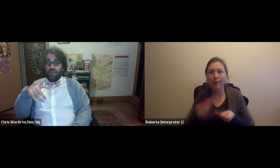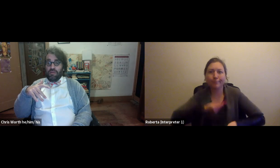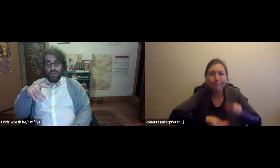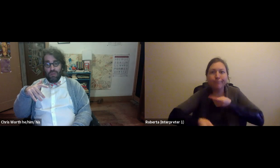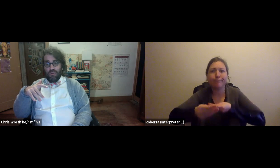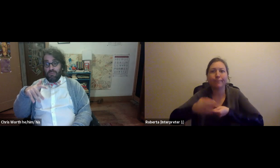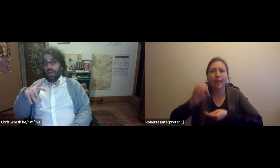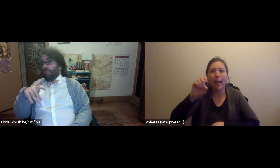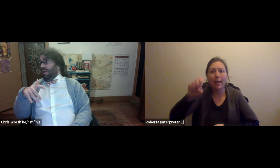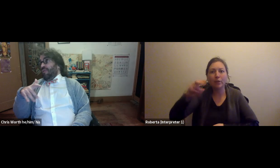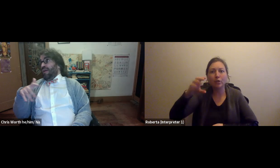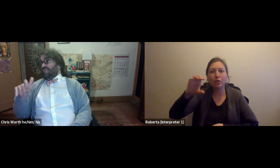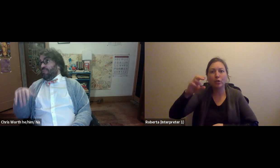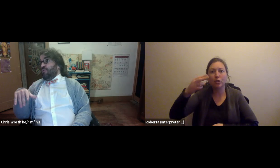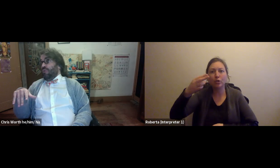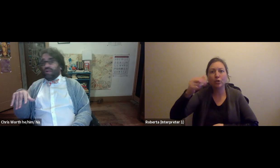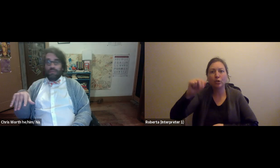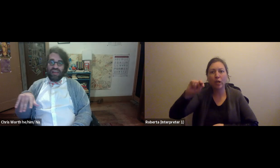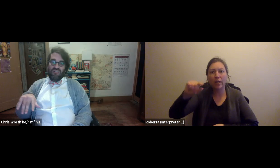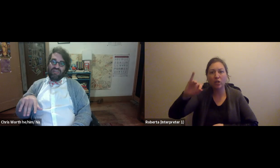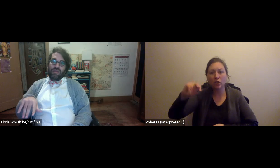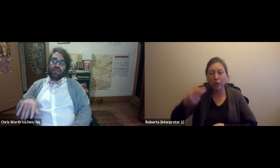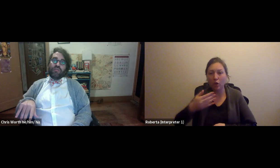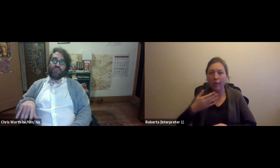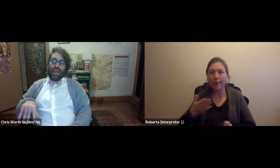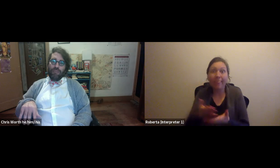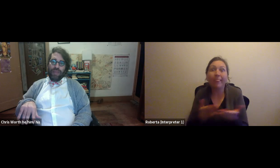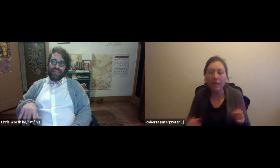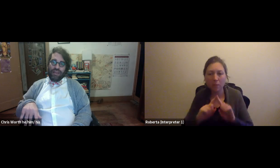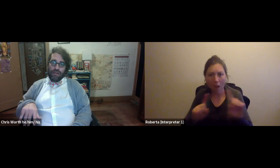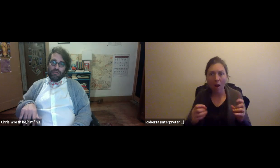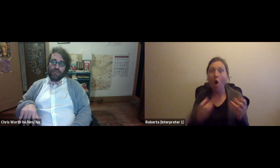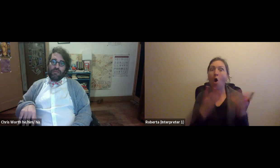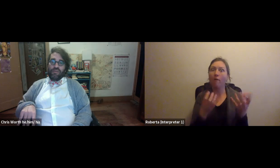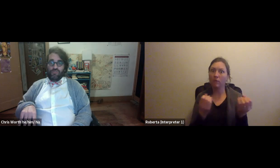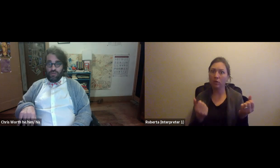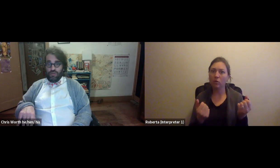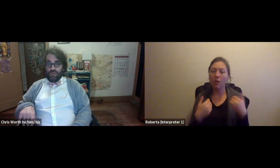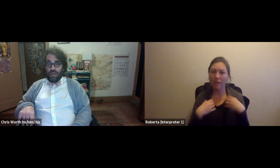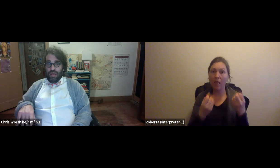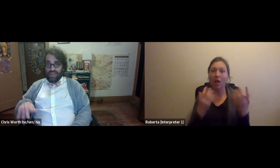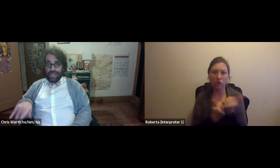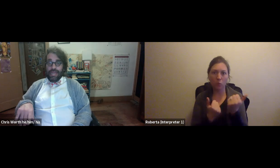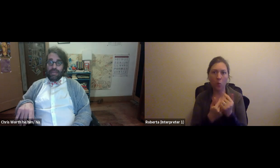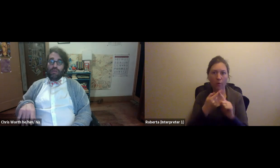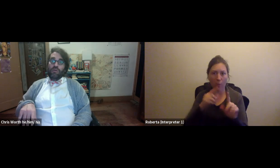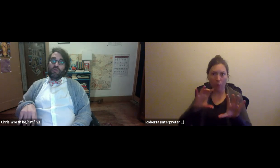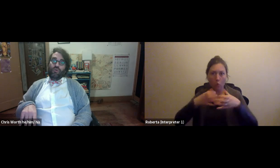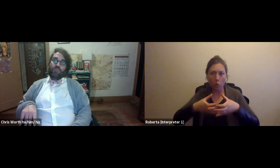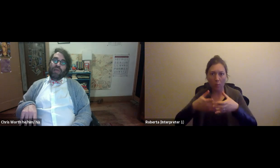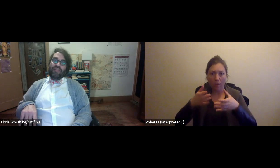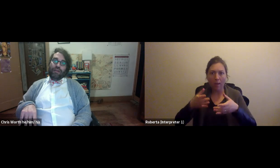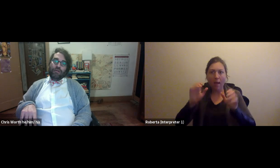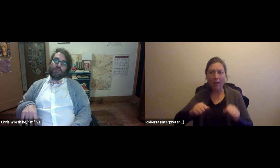you know, a lot of support comes out of it, so I could pass it on to Katie, who can pass it on